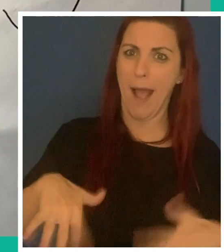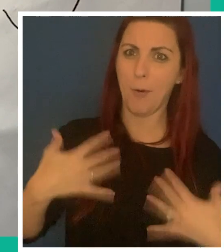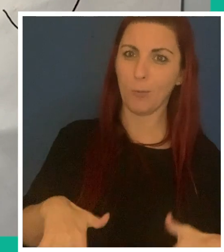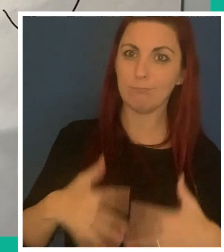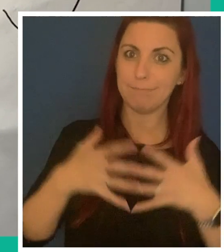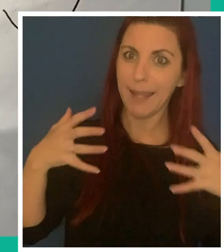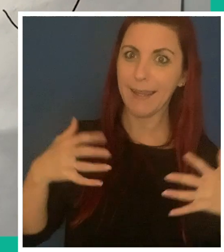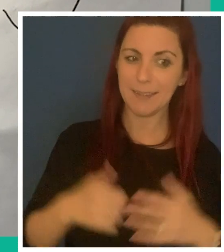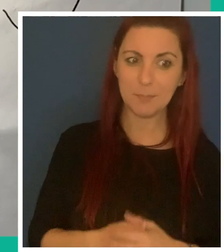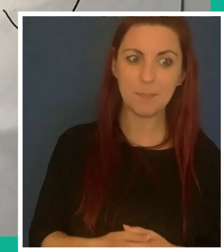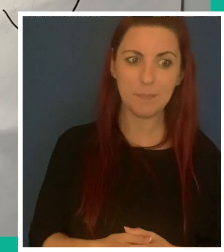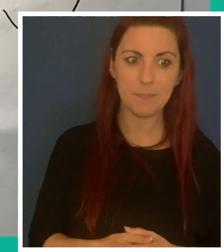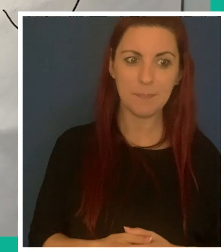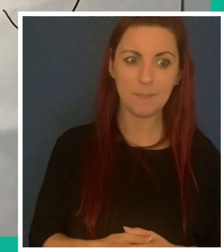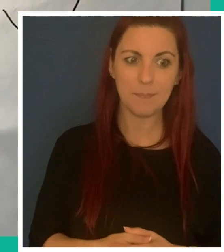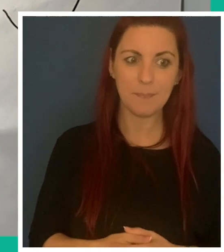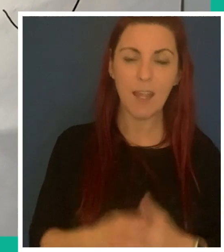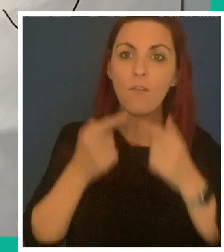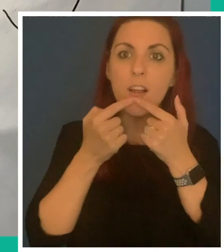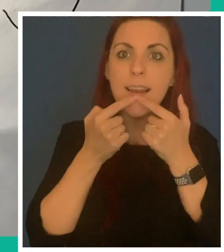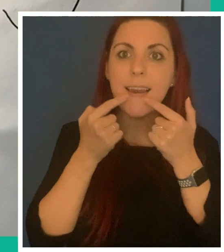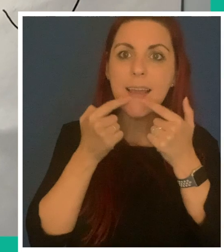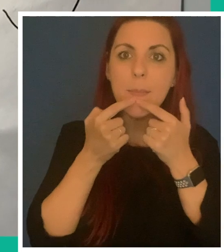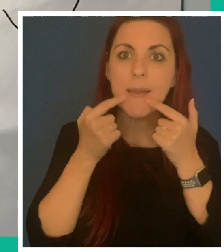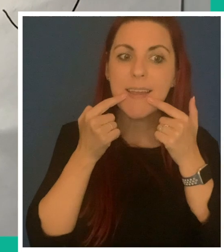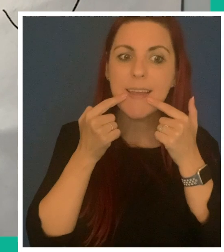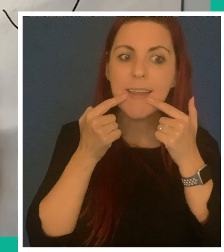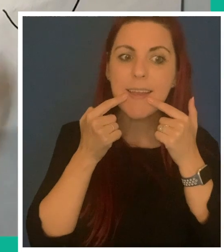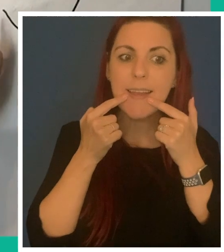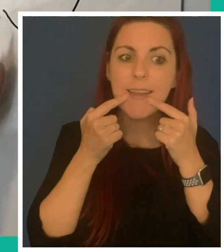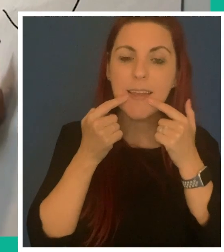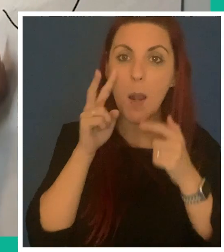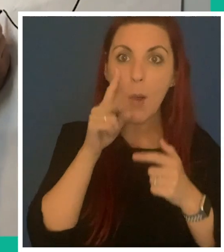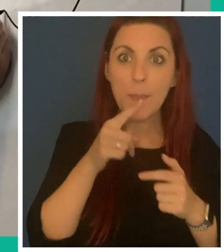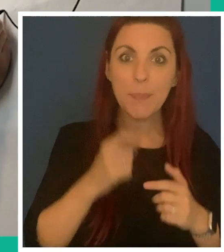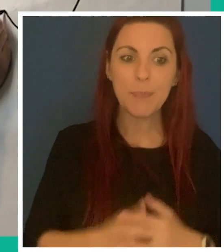And then for his lower lip, this little bit here, I'm just going to do another curve